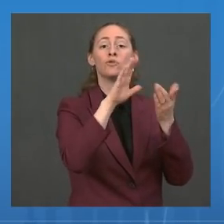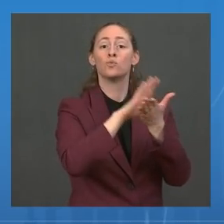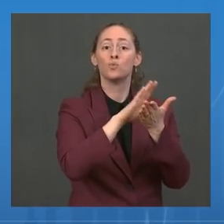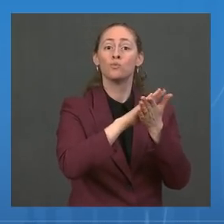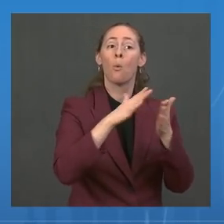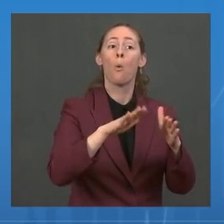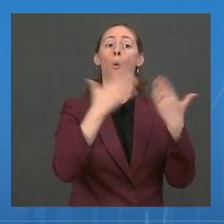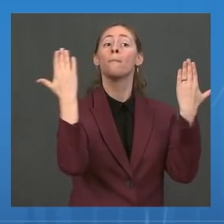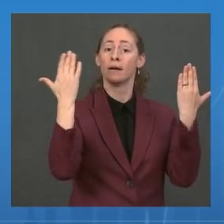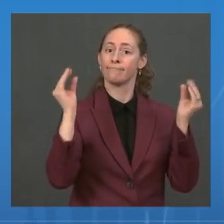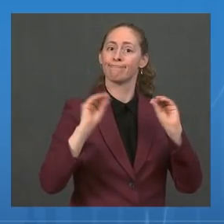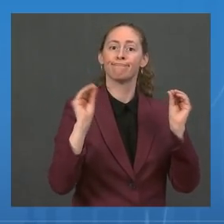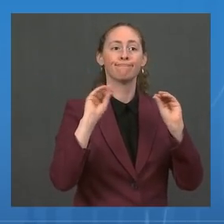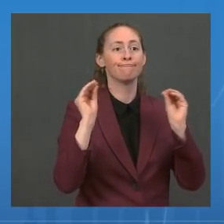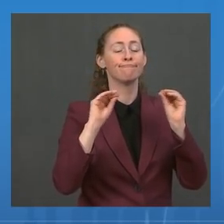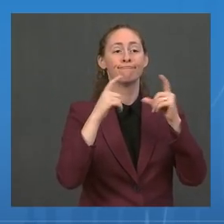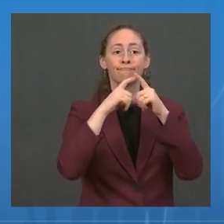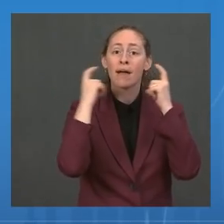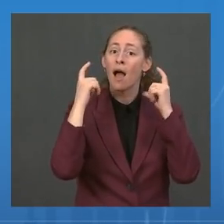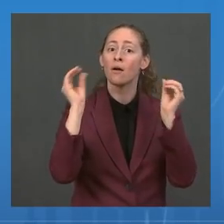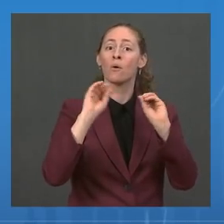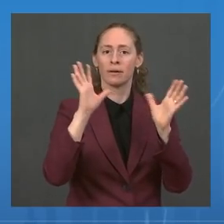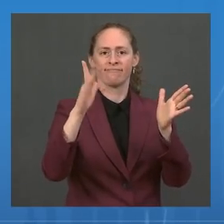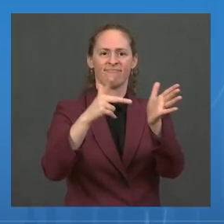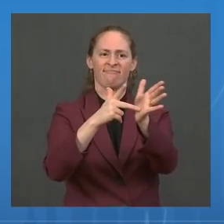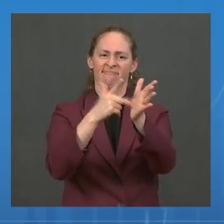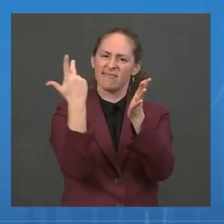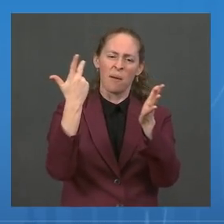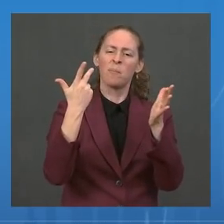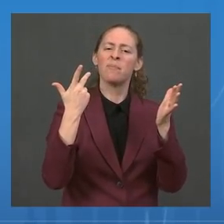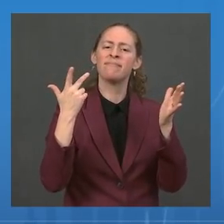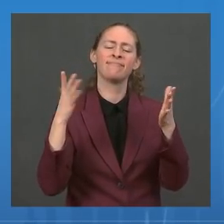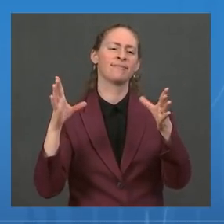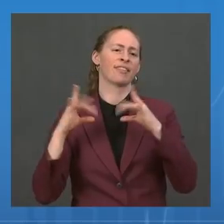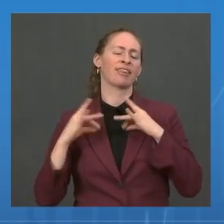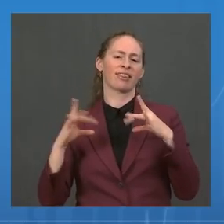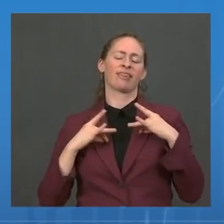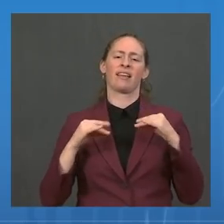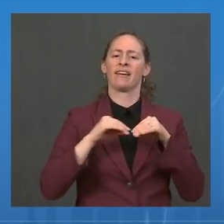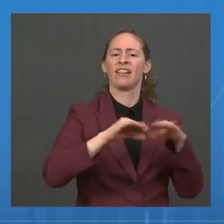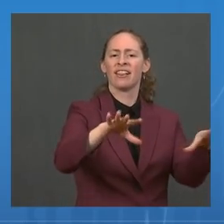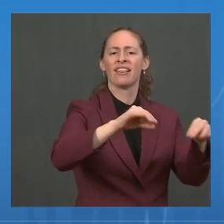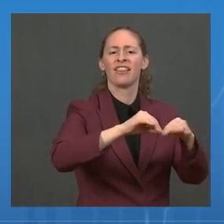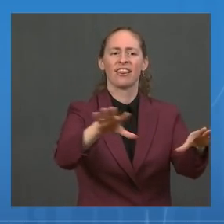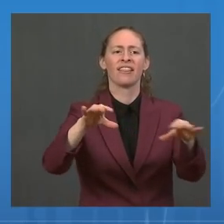were three and a half times more likely to have COVID-19 outbreaks in schools with early mask requirements.